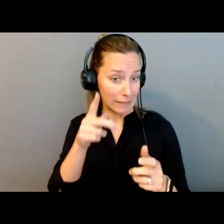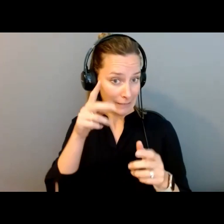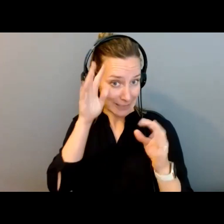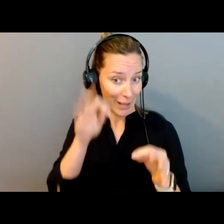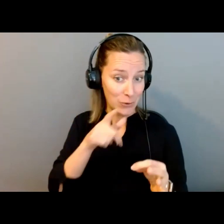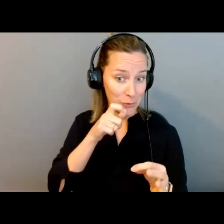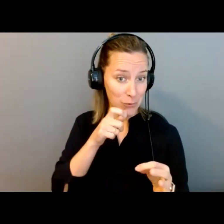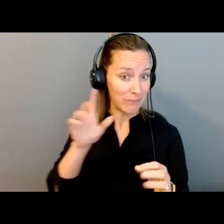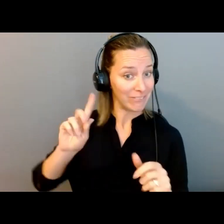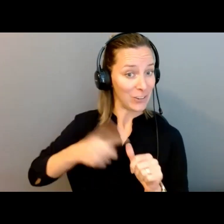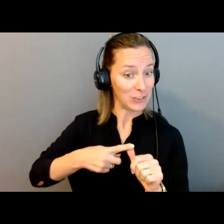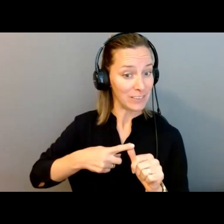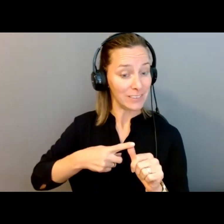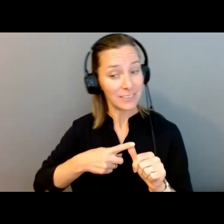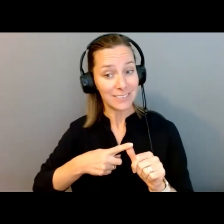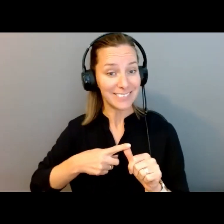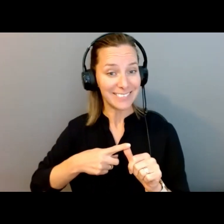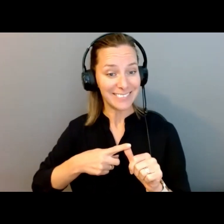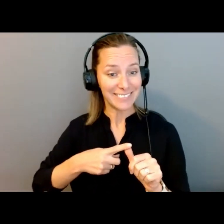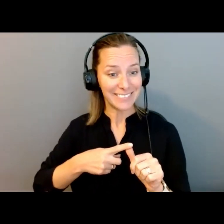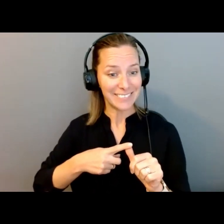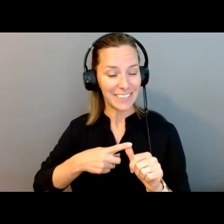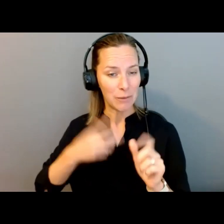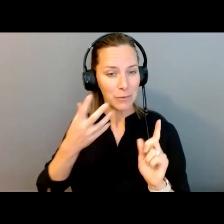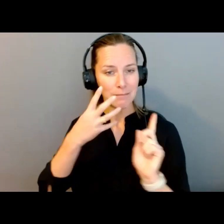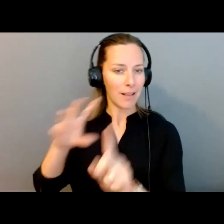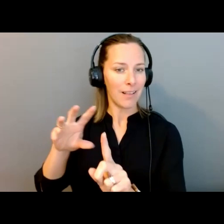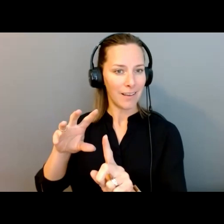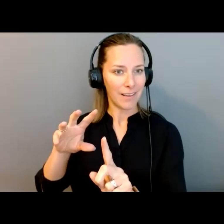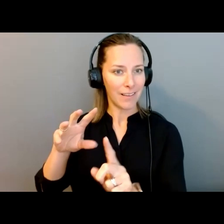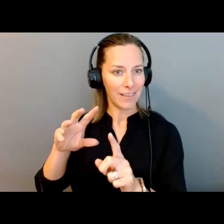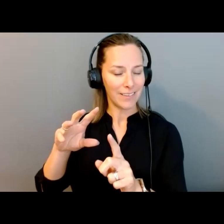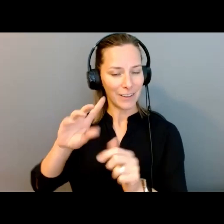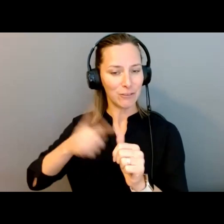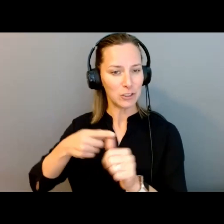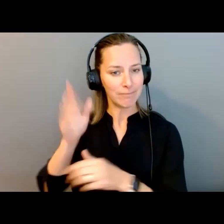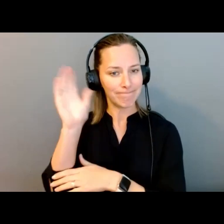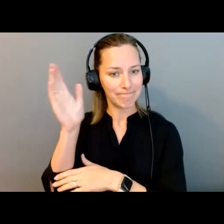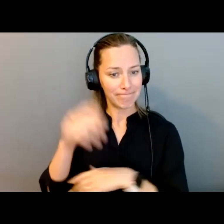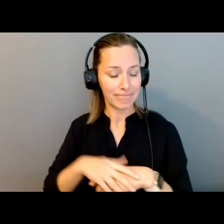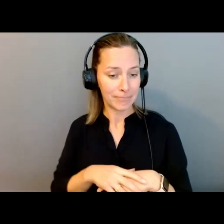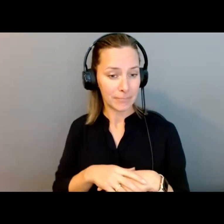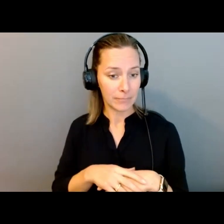just take a moment to shift spotlights. I'm wondering if you'd like to introduce yourself.